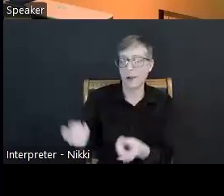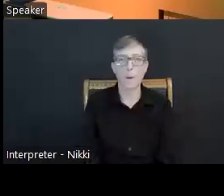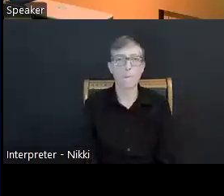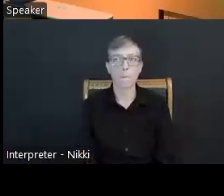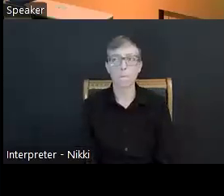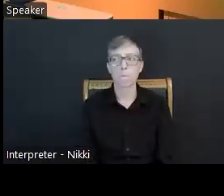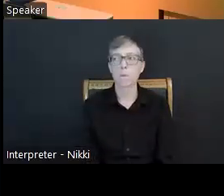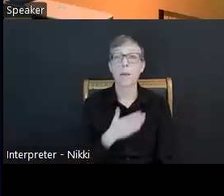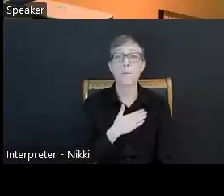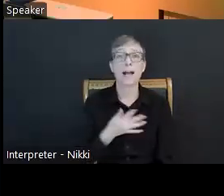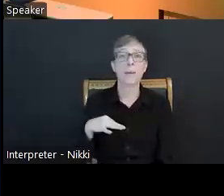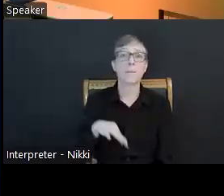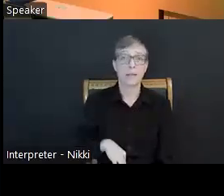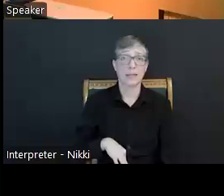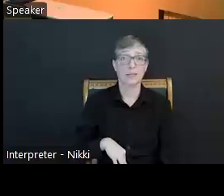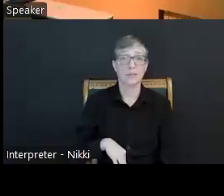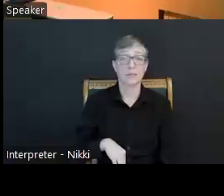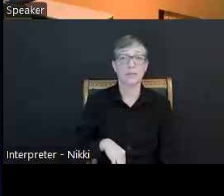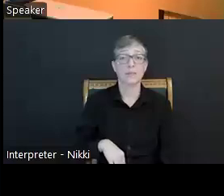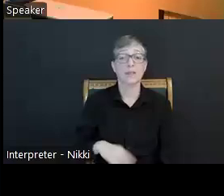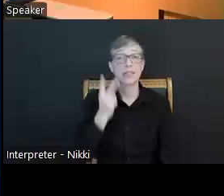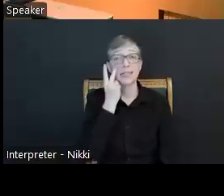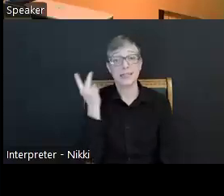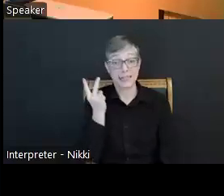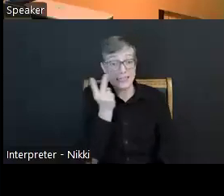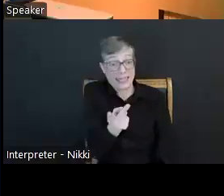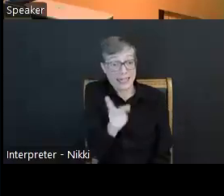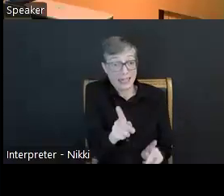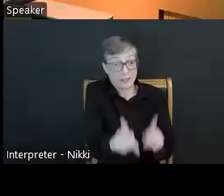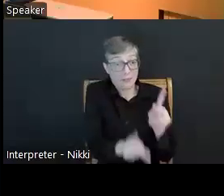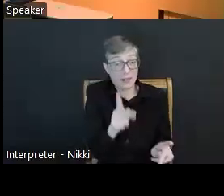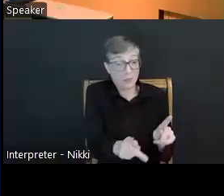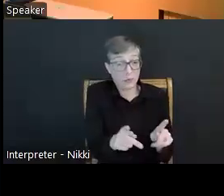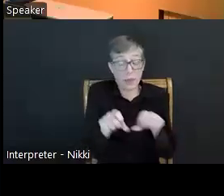intergenerational trauma patterns and create new lives for themselves and their children